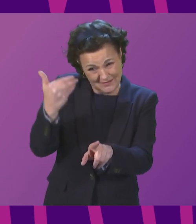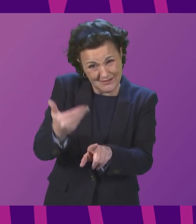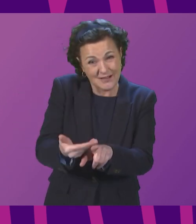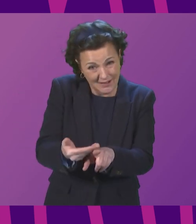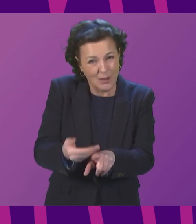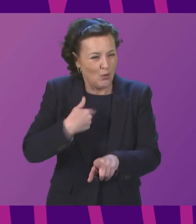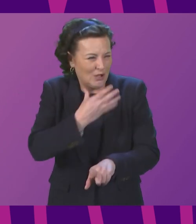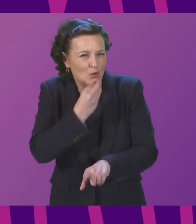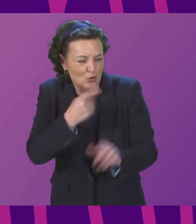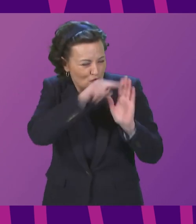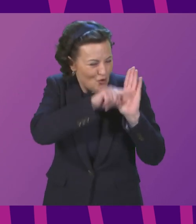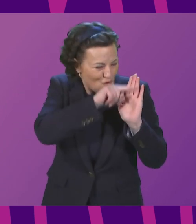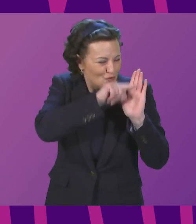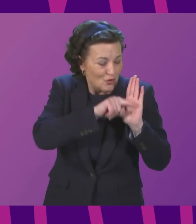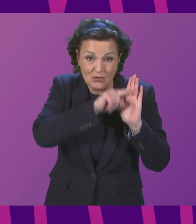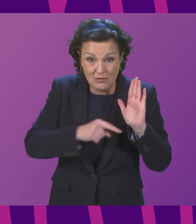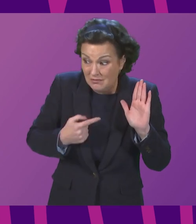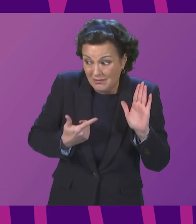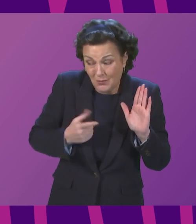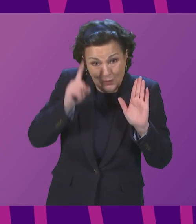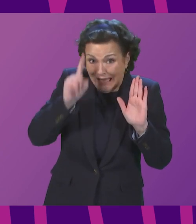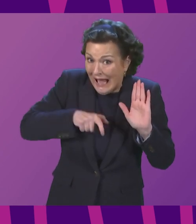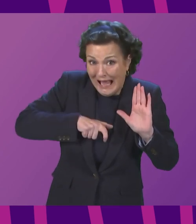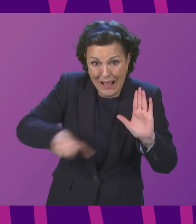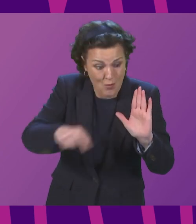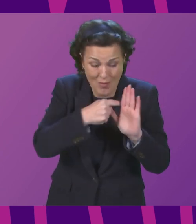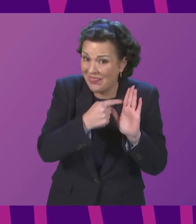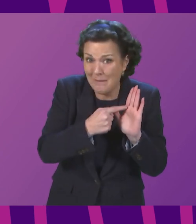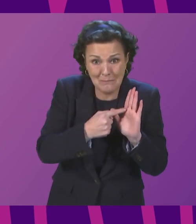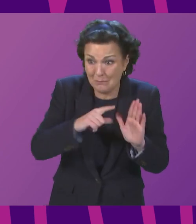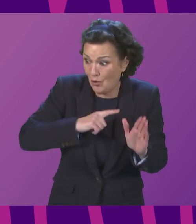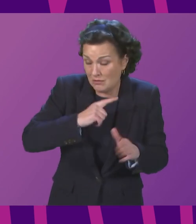and are causing more harm. Although it is not easy, we need to continually adapt our